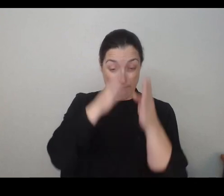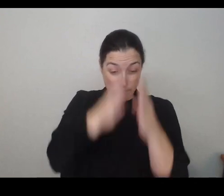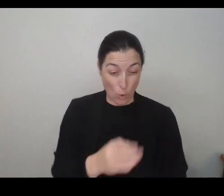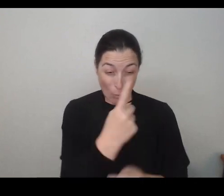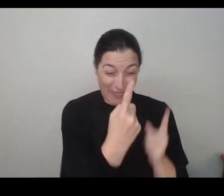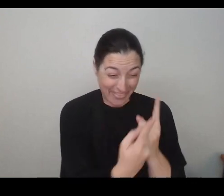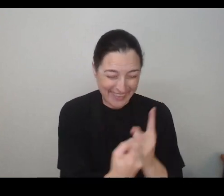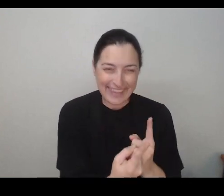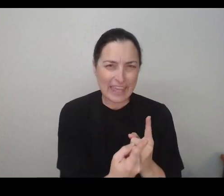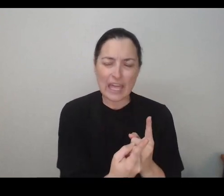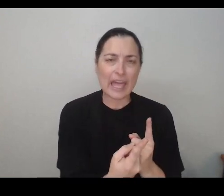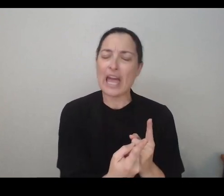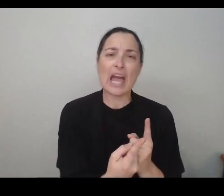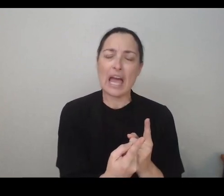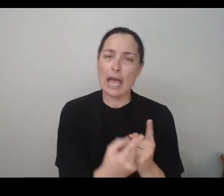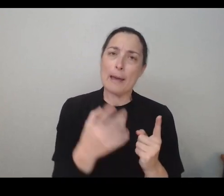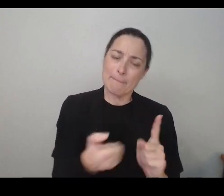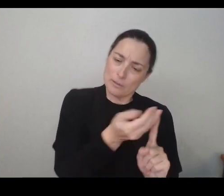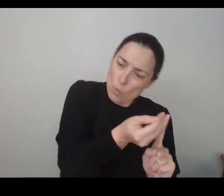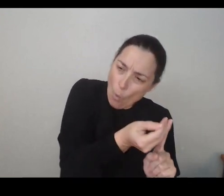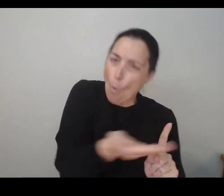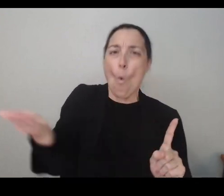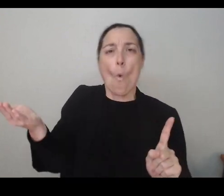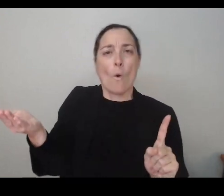To fully appreciate him, you must consider everything